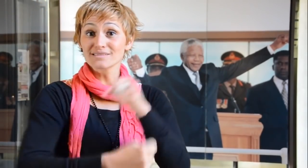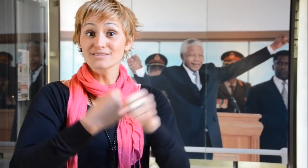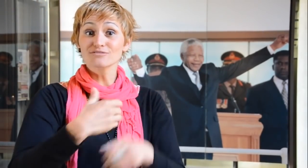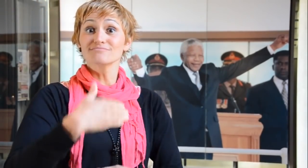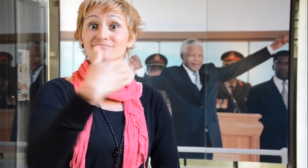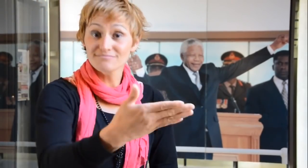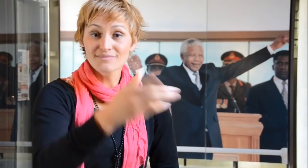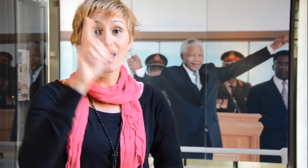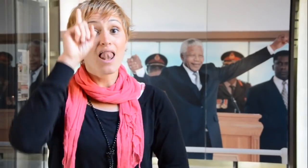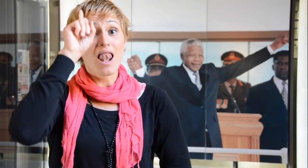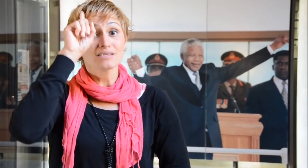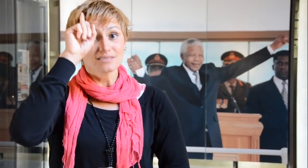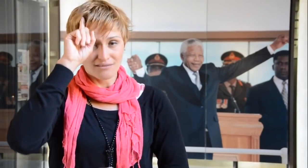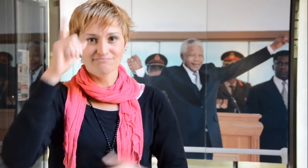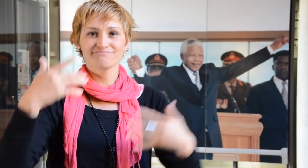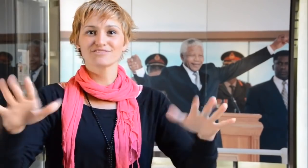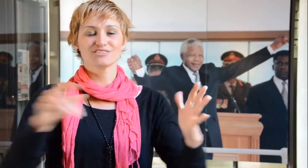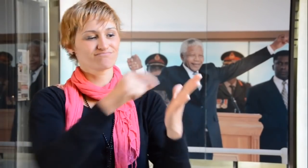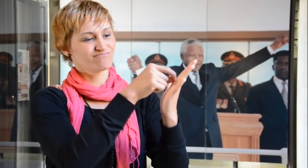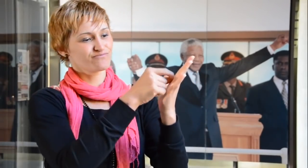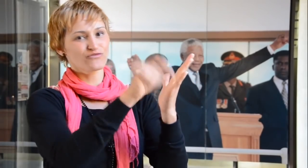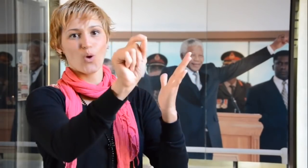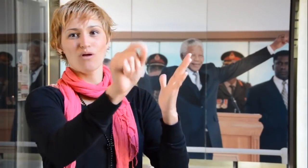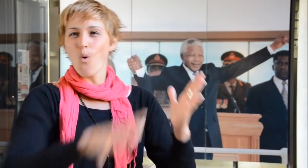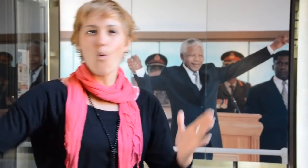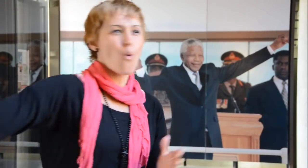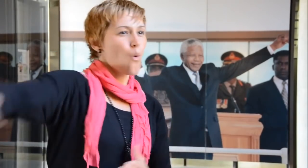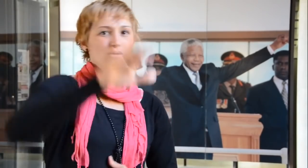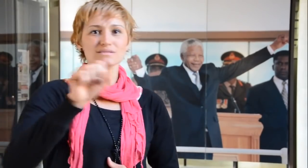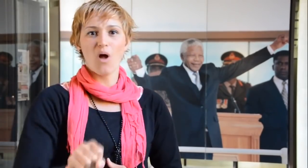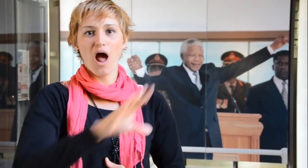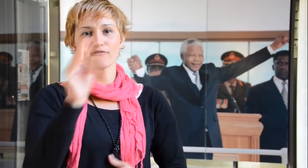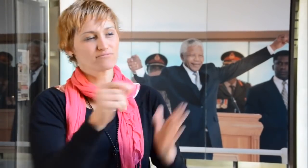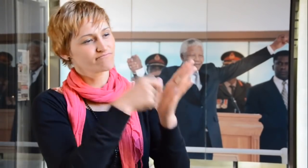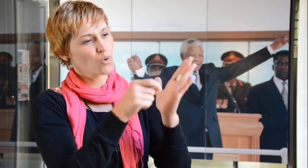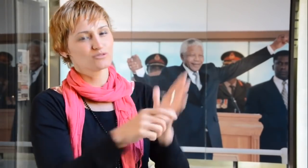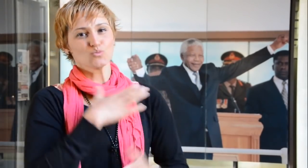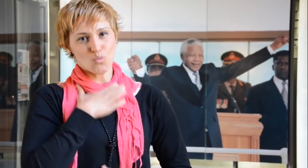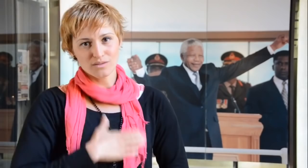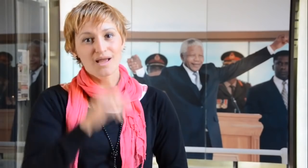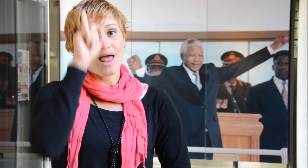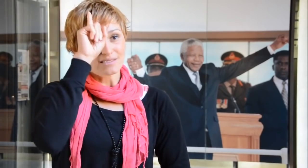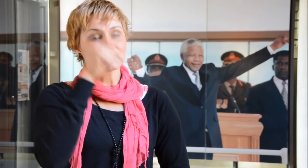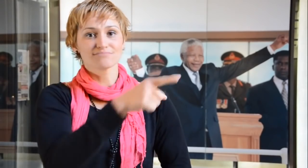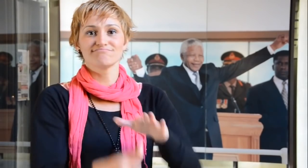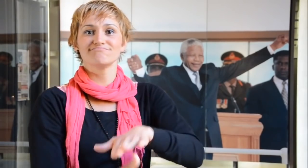A year later, Nelson Mandela was able to vote, along with everyone else in South Africa,